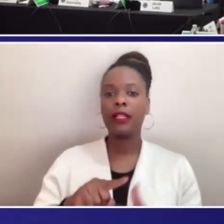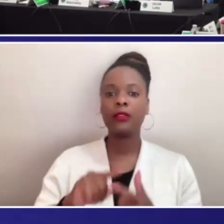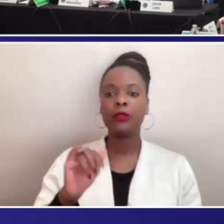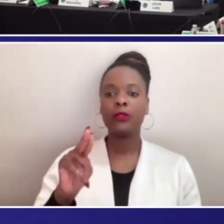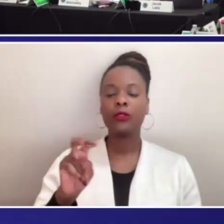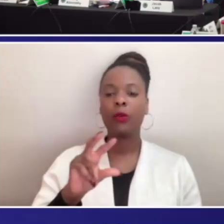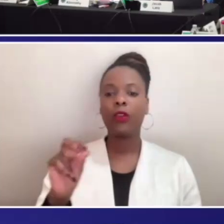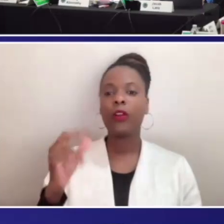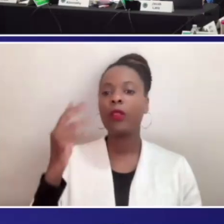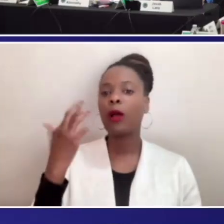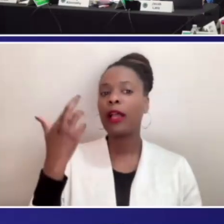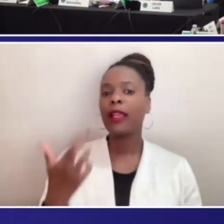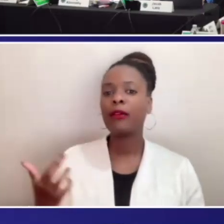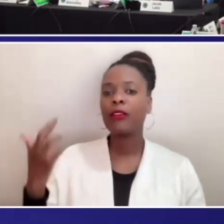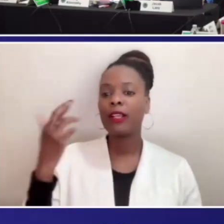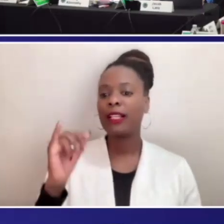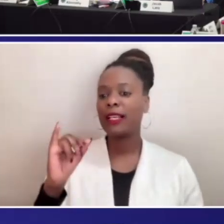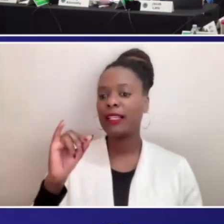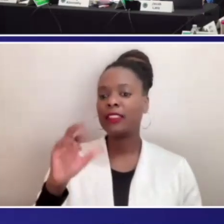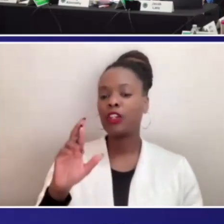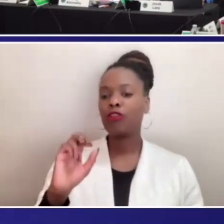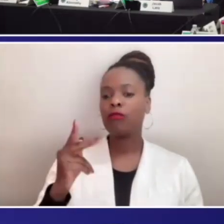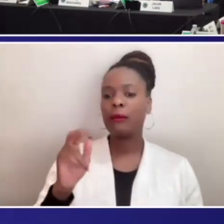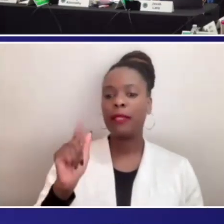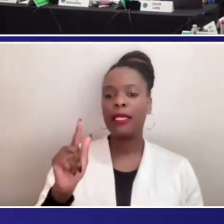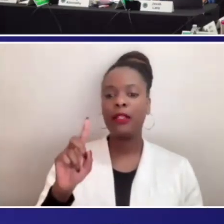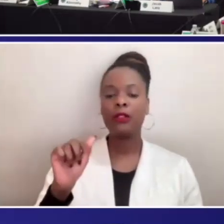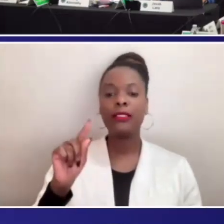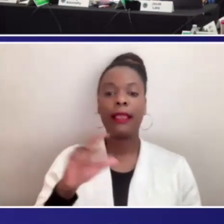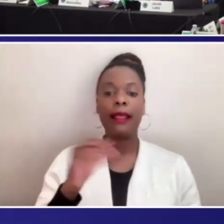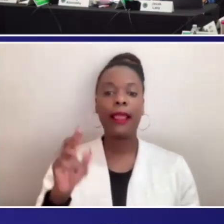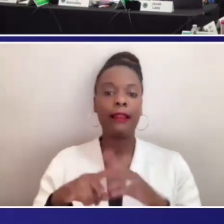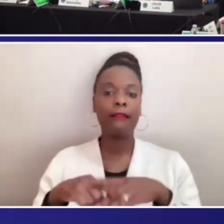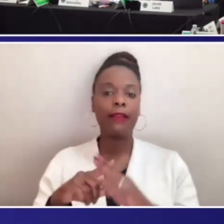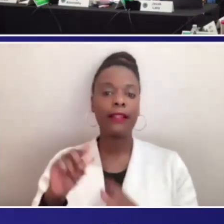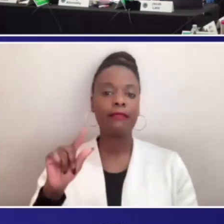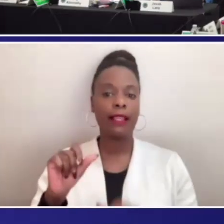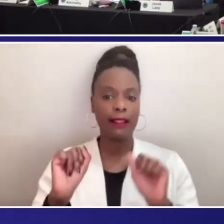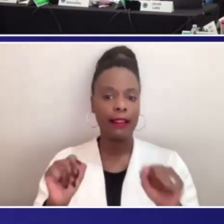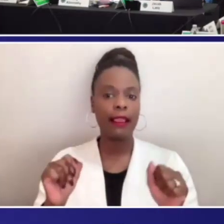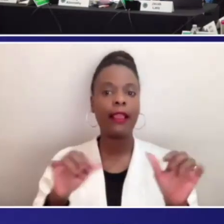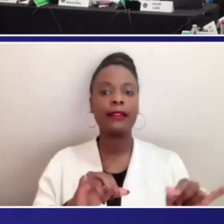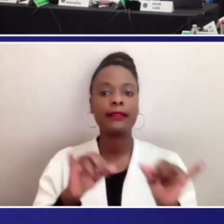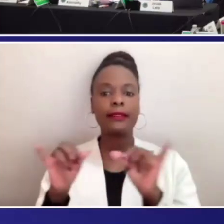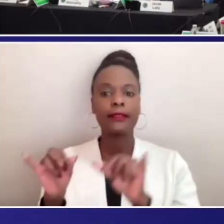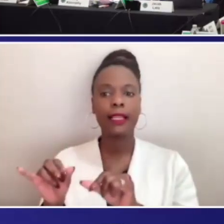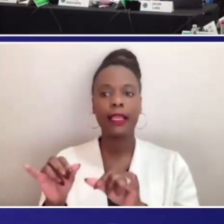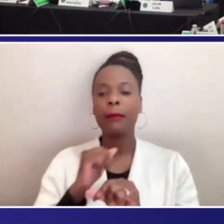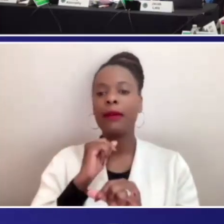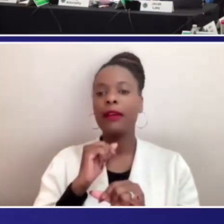found out that if that -- a repeal date and an effective date could be the very same date. So we did not -- and the statutory language